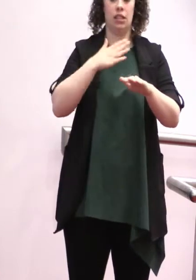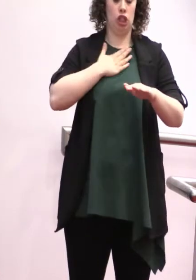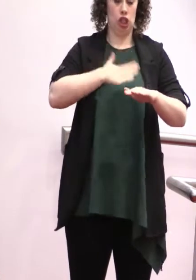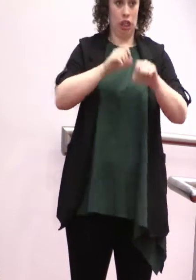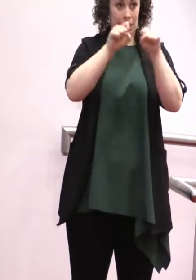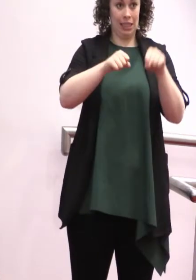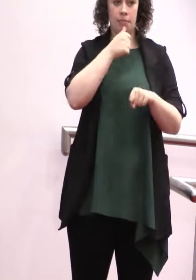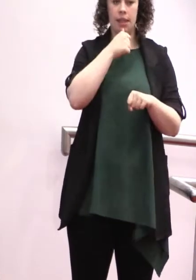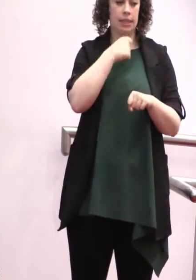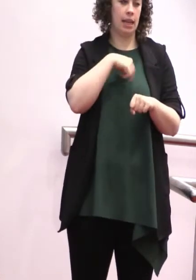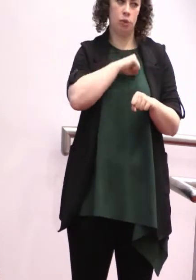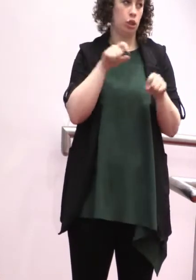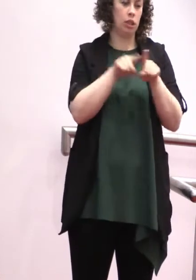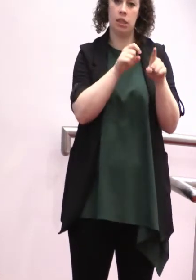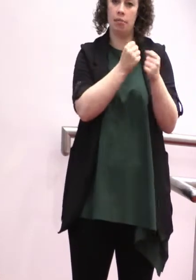elsewhere.